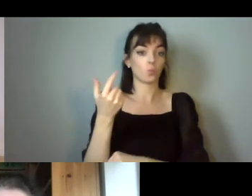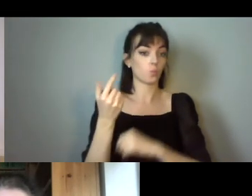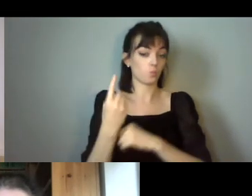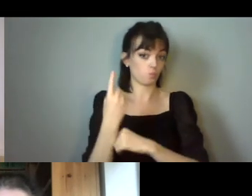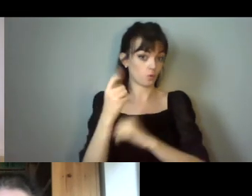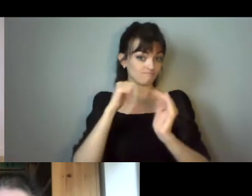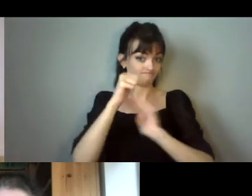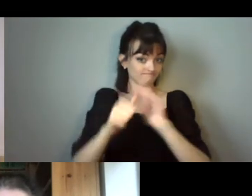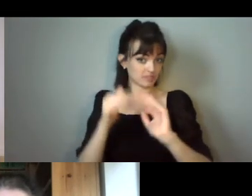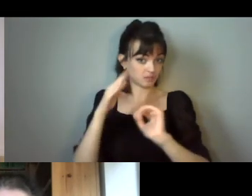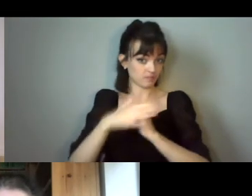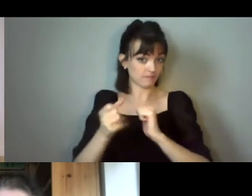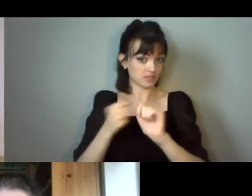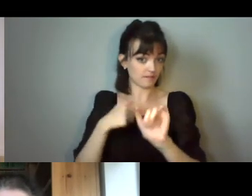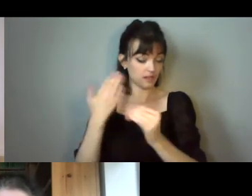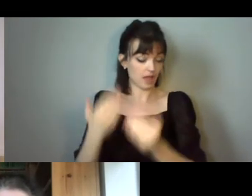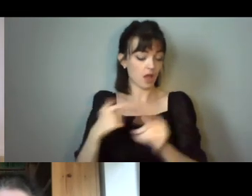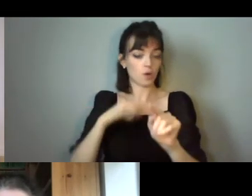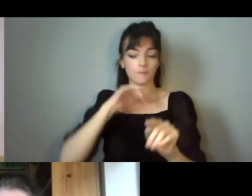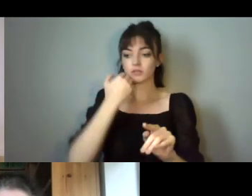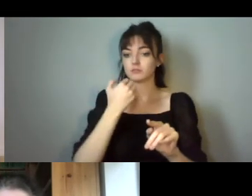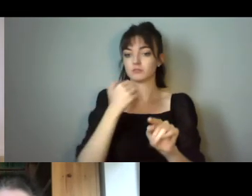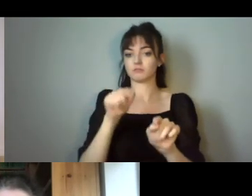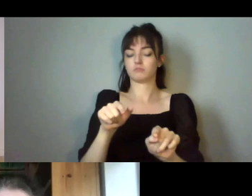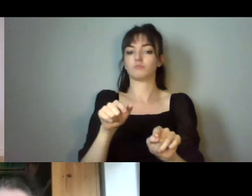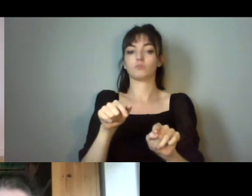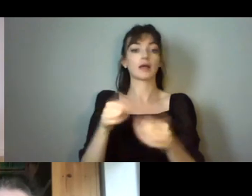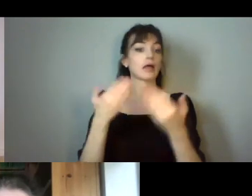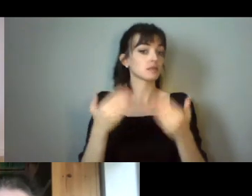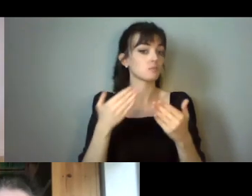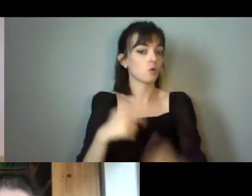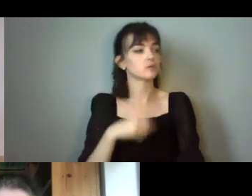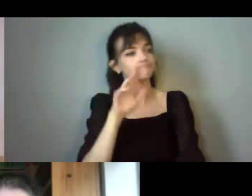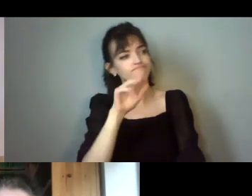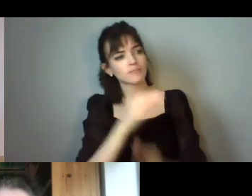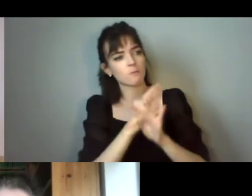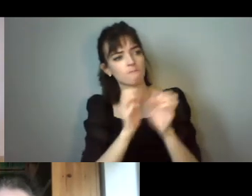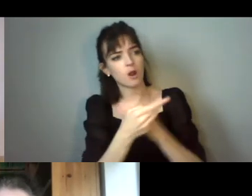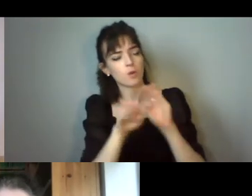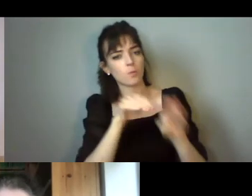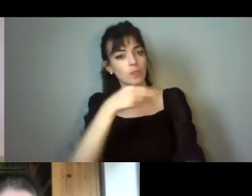because we are doing a follow up with the Peruvian piloted project, we are actually in the middle of